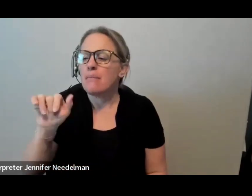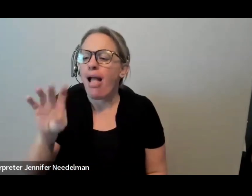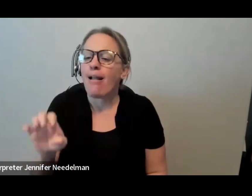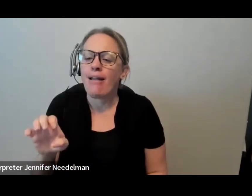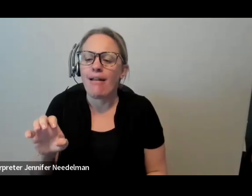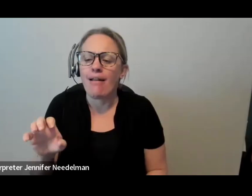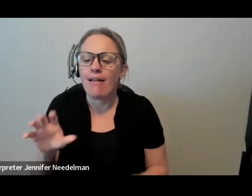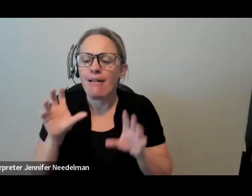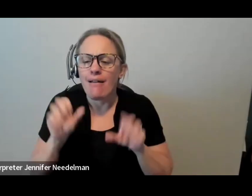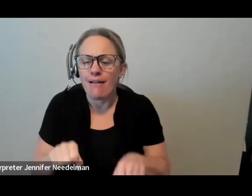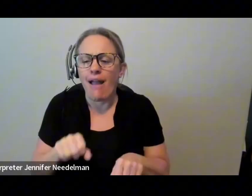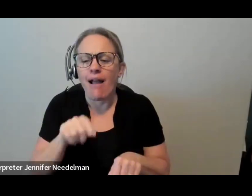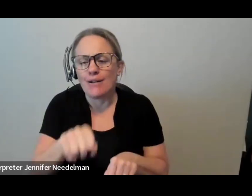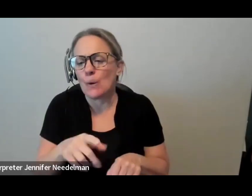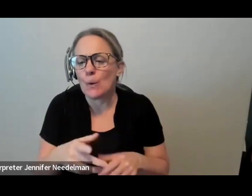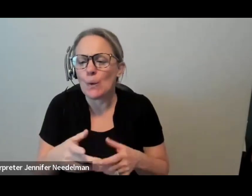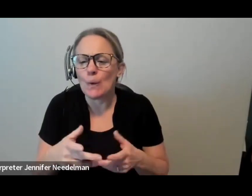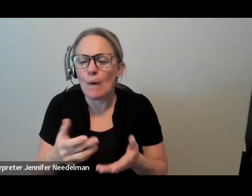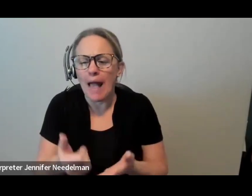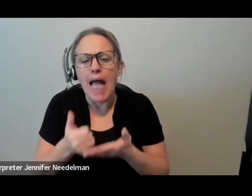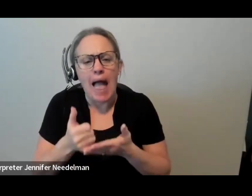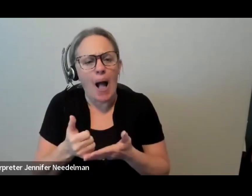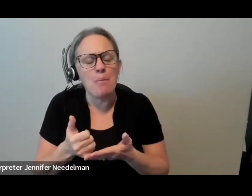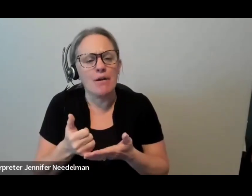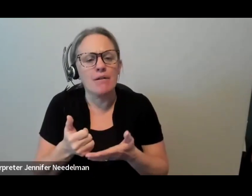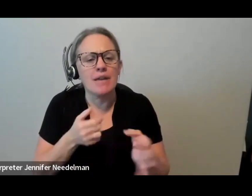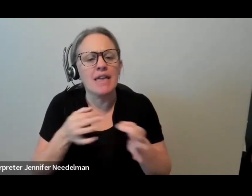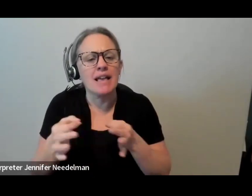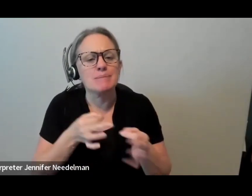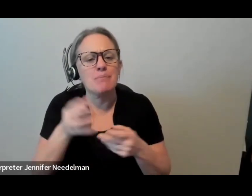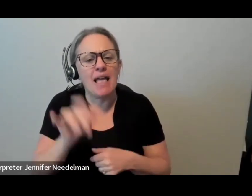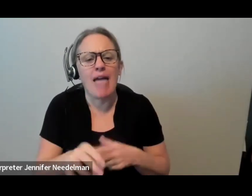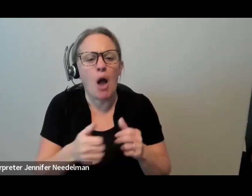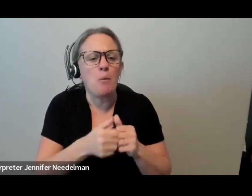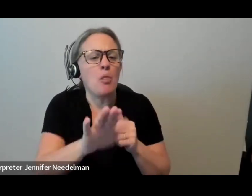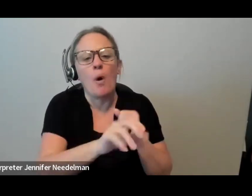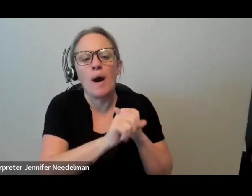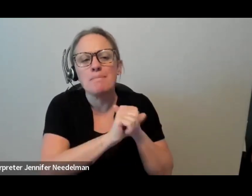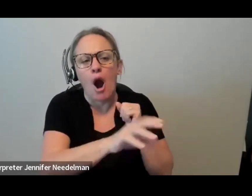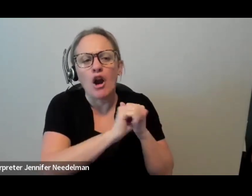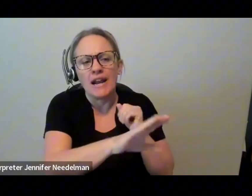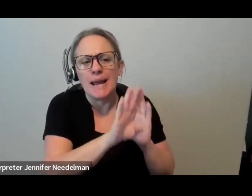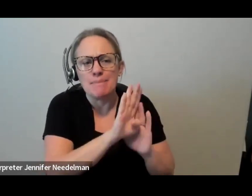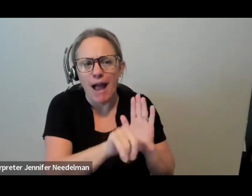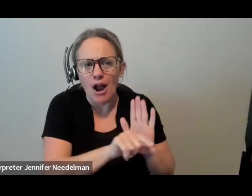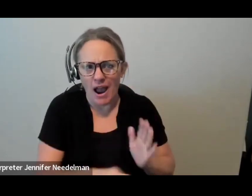help put this in perspective, you know, with your marketing hat on everyone's responsibility when it